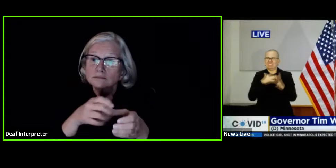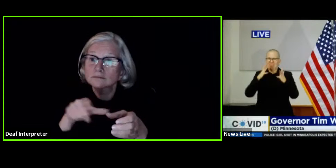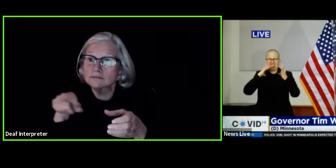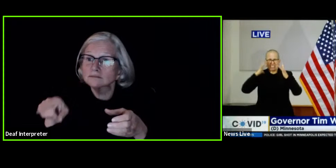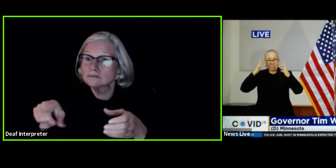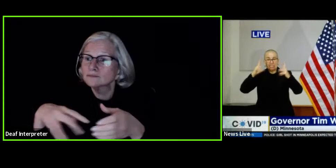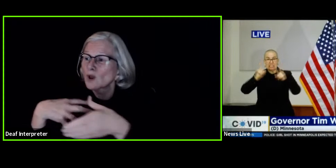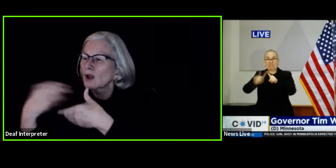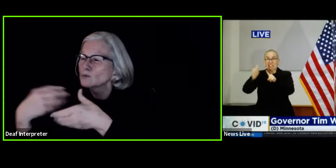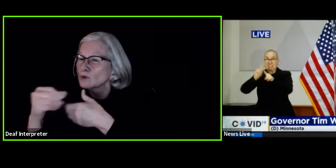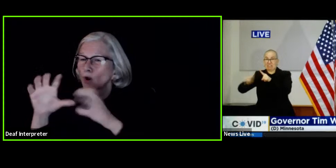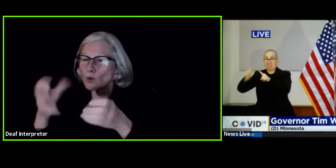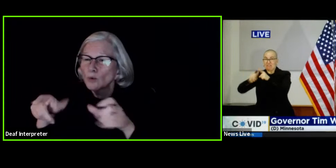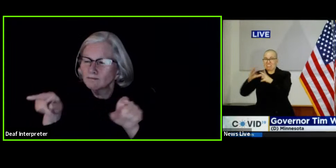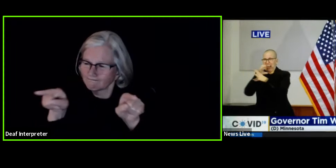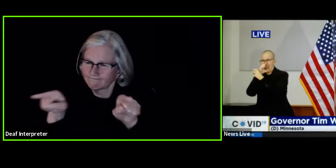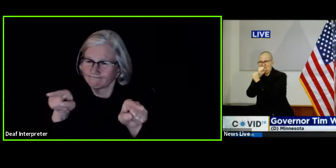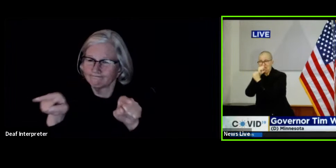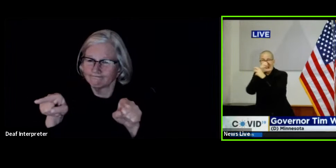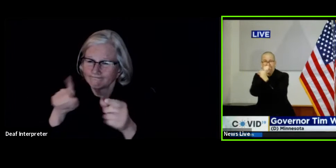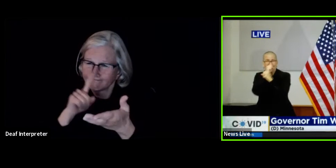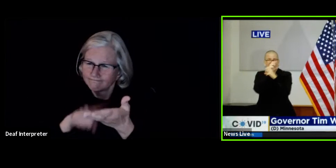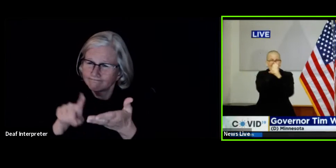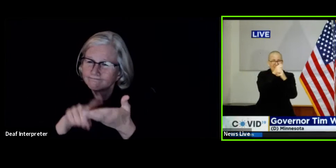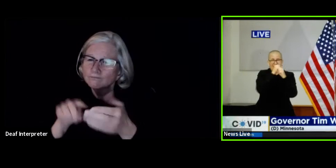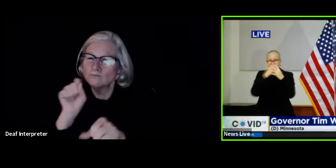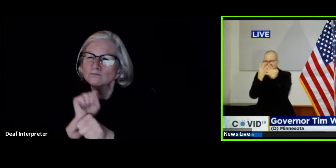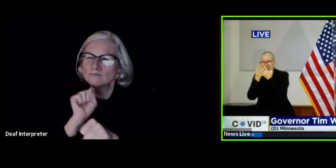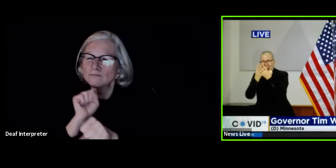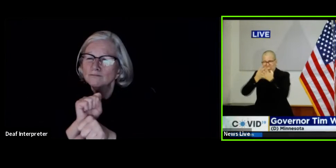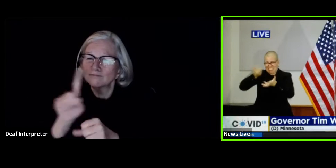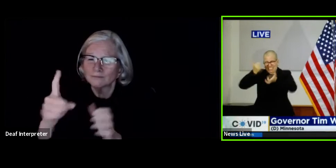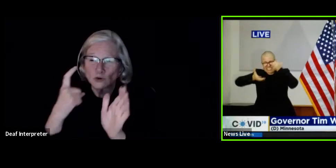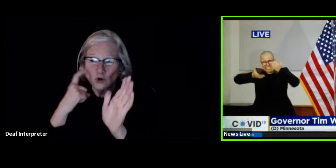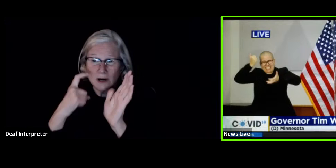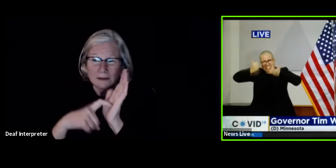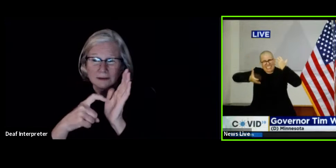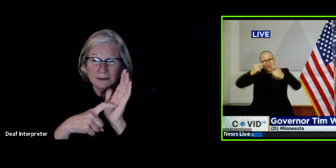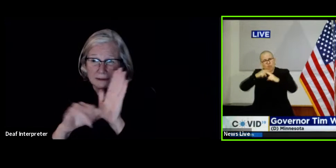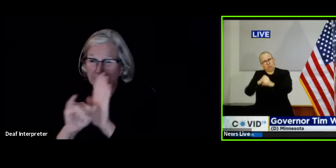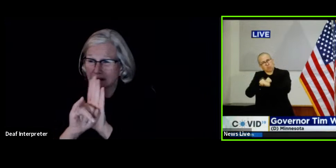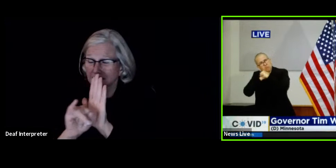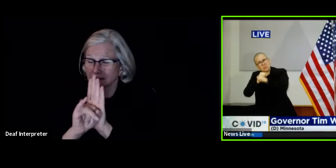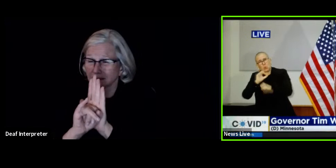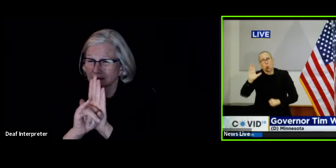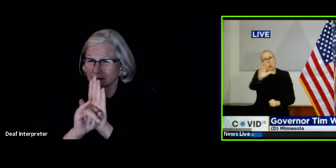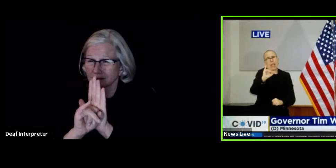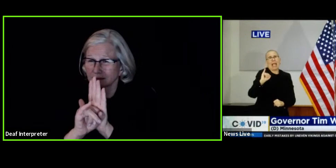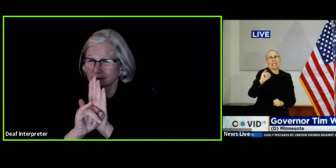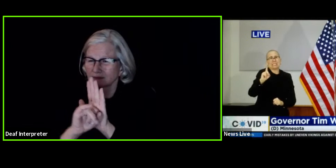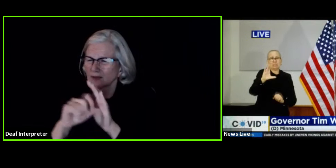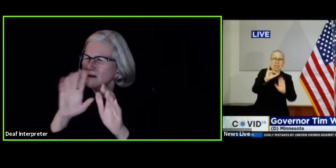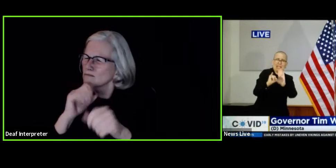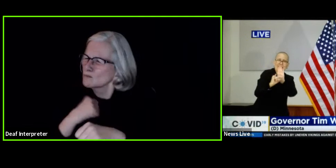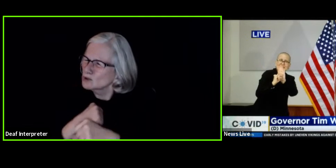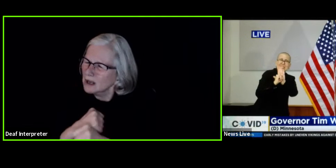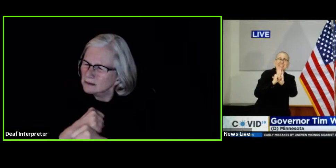GROUPS HAVE RUN THE TRAPS ON THIS THING. YOUR IDENTITY'S PROTECTED. YOUR LOCATION IS PROTECTED. YOUR ANONYMITY IS PROTECTED. BUT HERE'S THE THING. IT ALSO CAN PROTECT